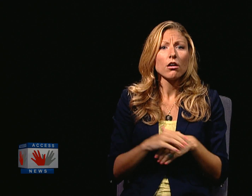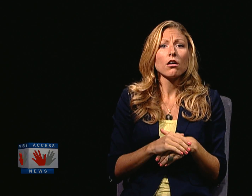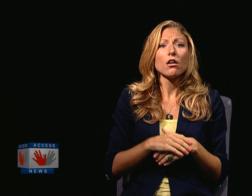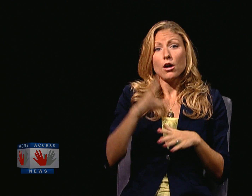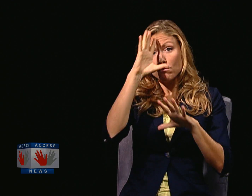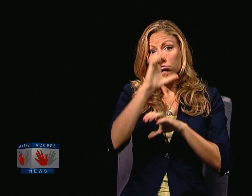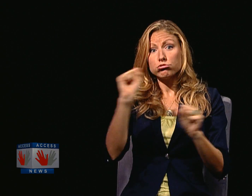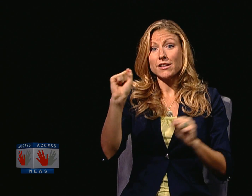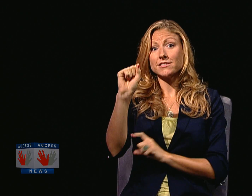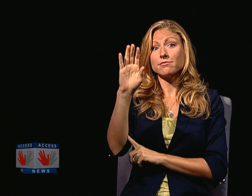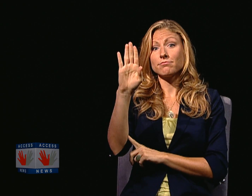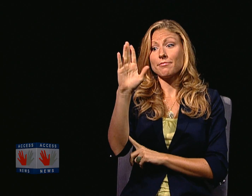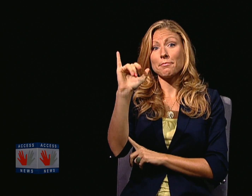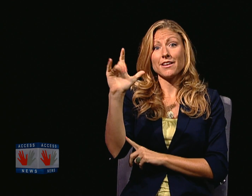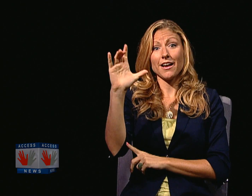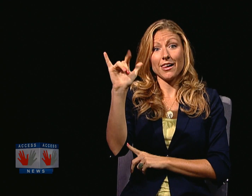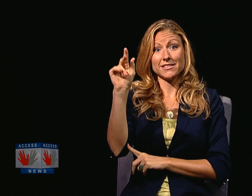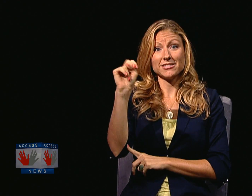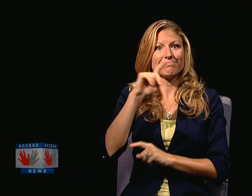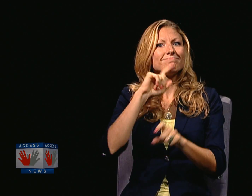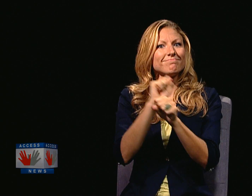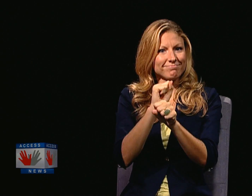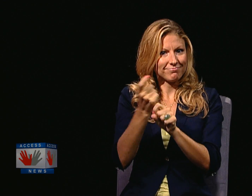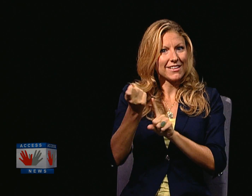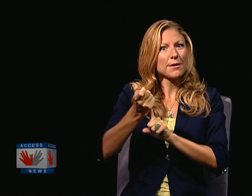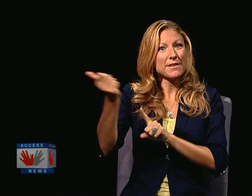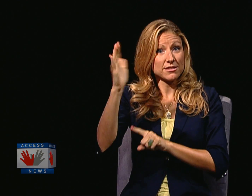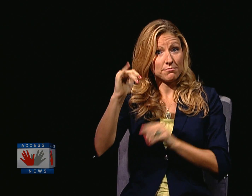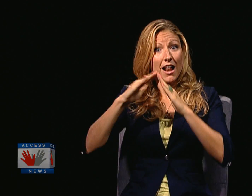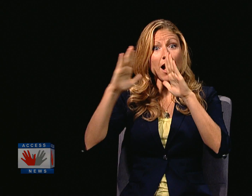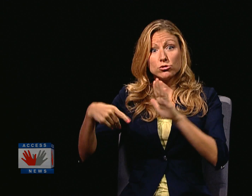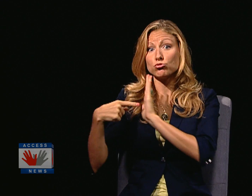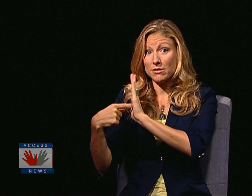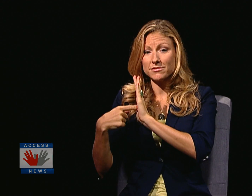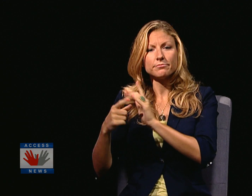RUNS AFOUL OF THE LAW? PRESIDENT BILL CLINTON WAS ACTUALLY IMPEACHED